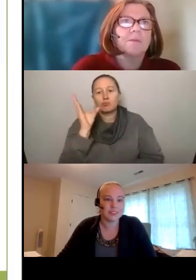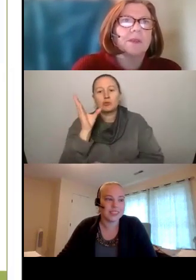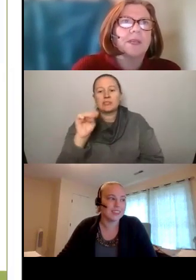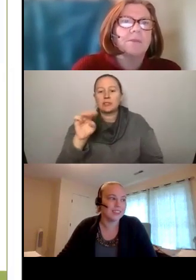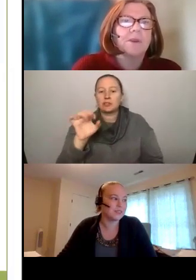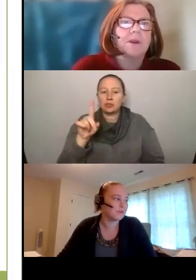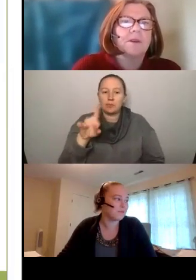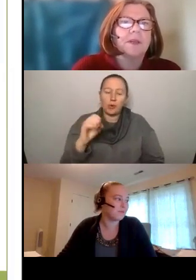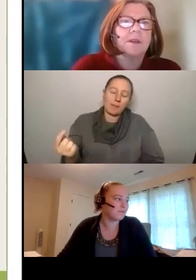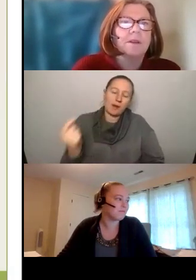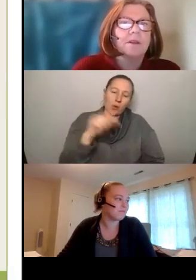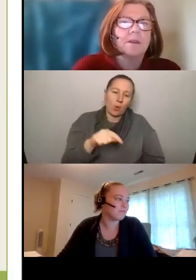I'll keep going.